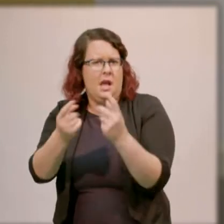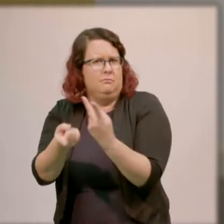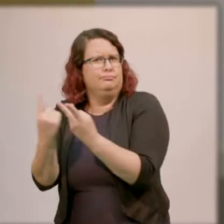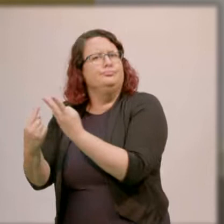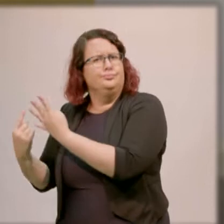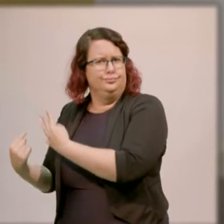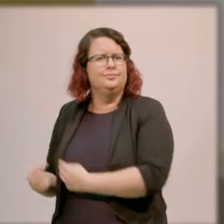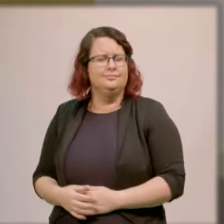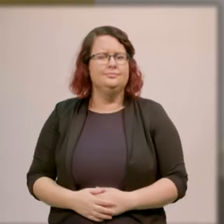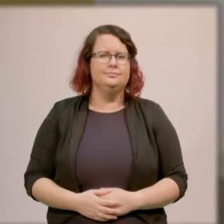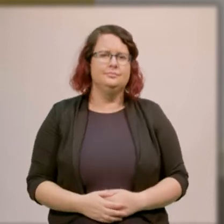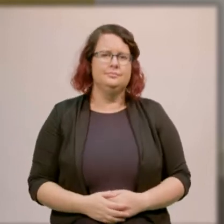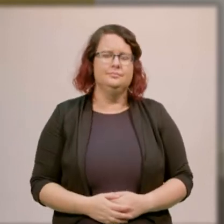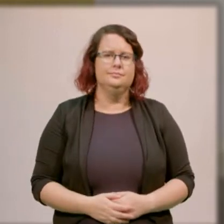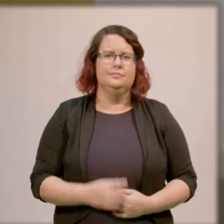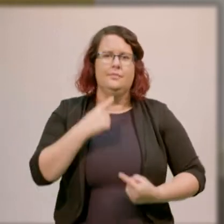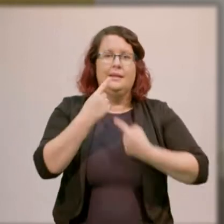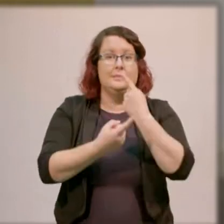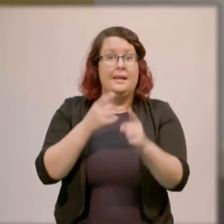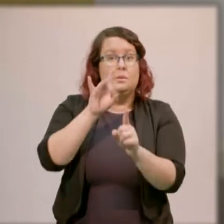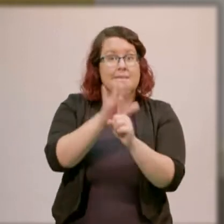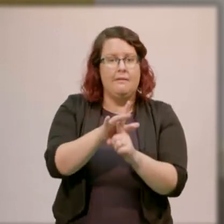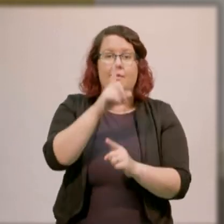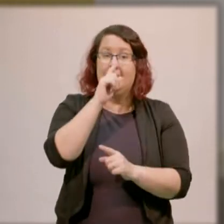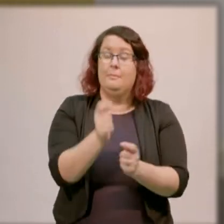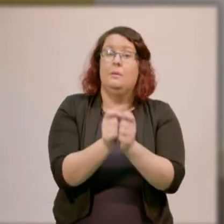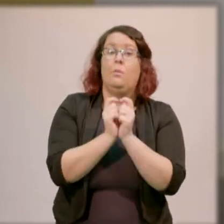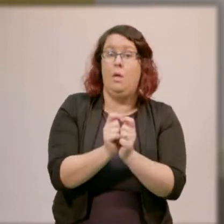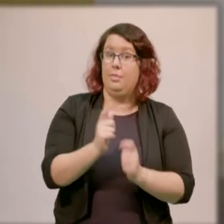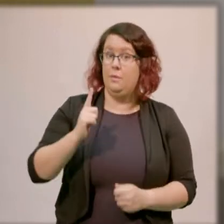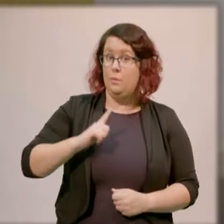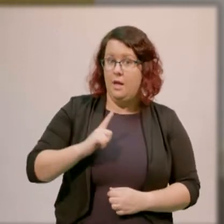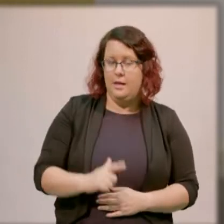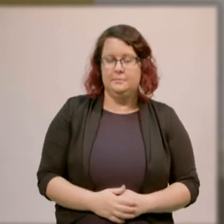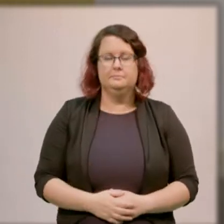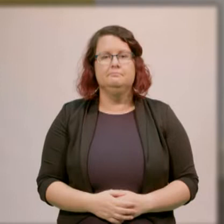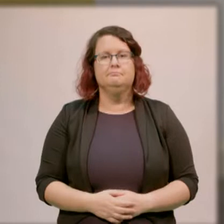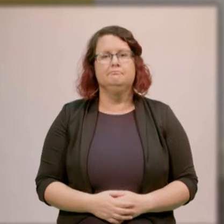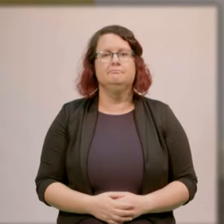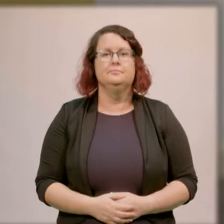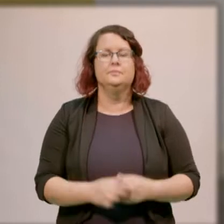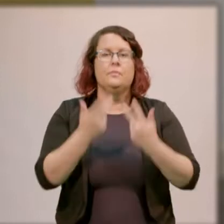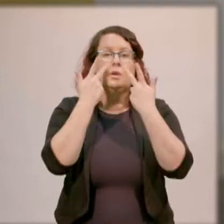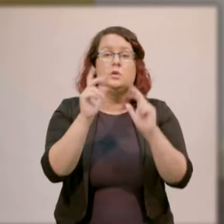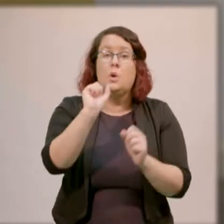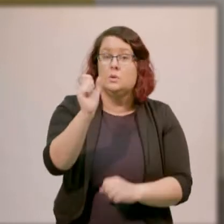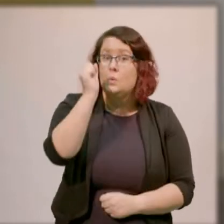Explaining yourself can be useful for a few reasons. It can help to show your understanding to your teacher,